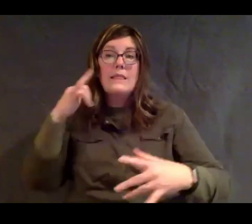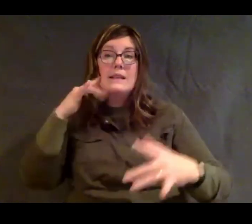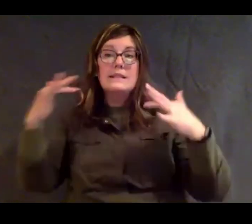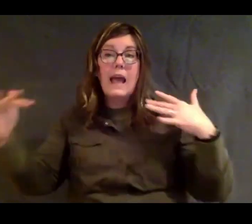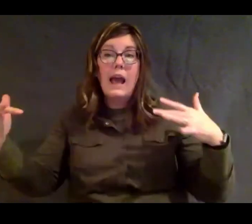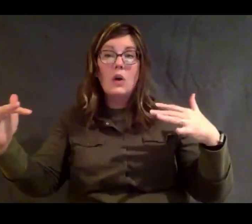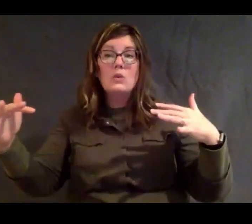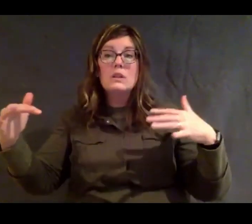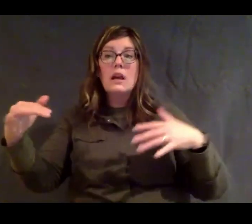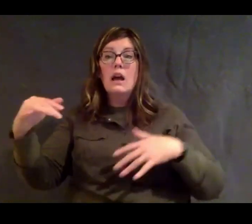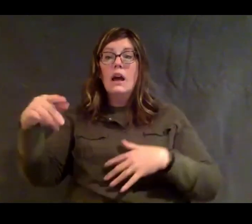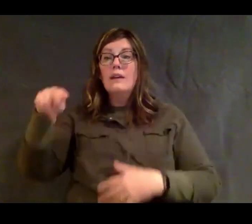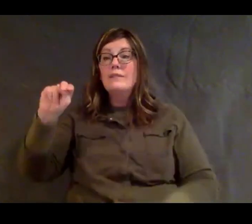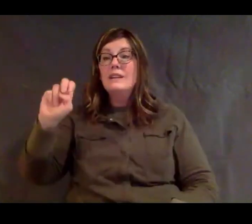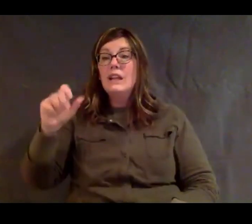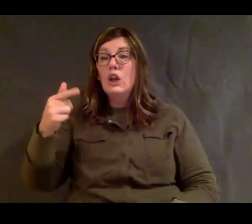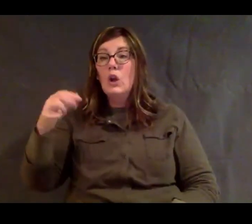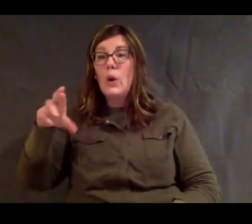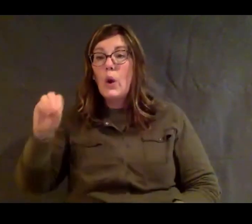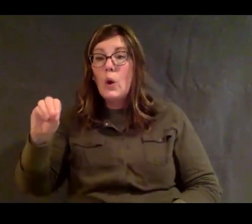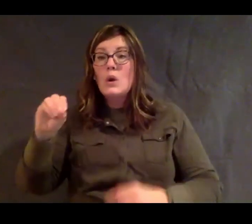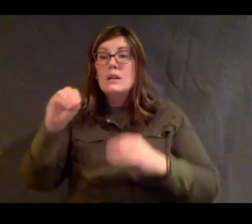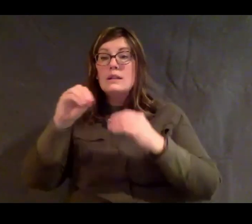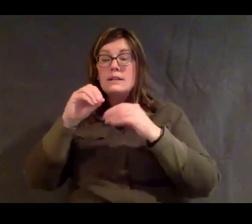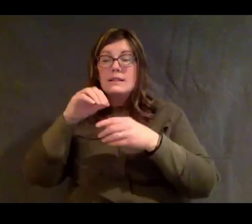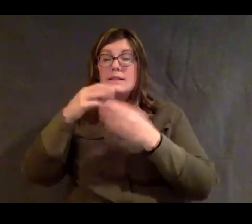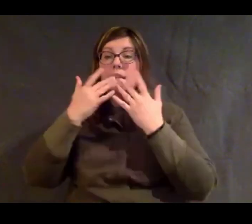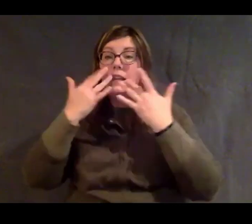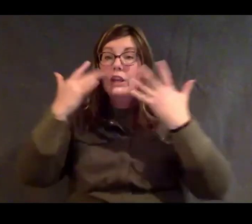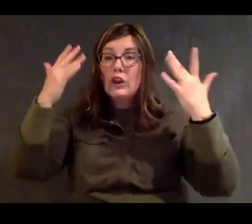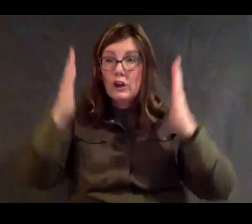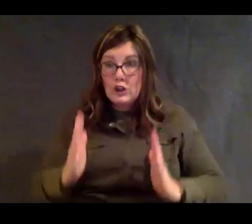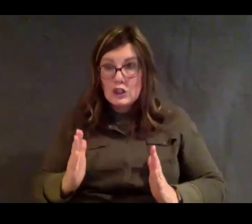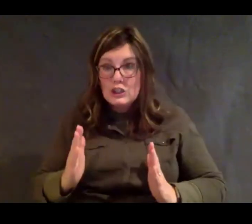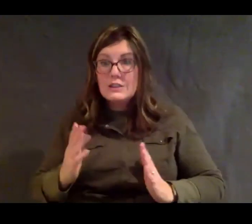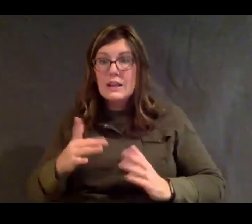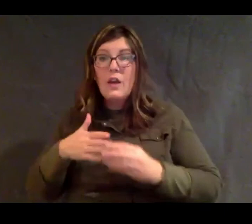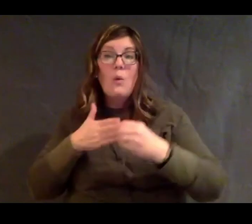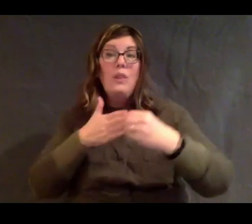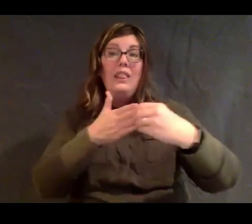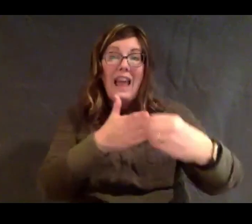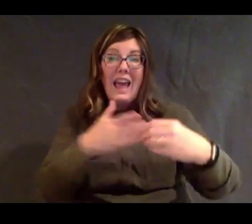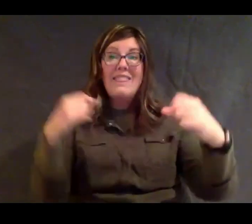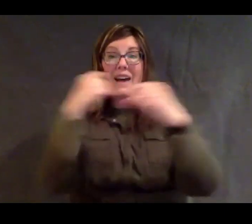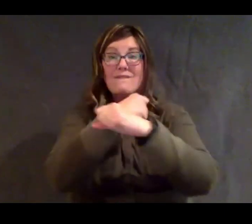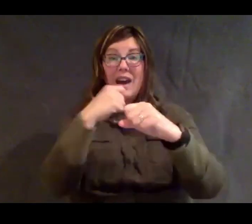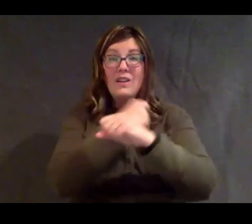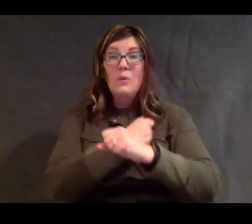nina simone and so many others who led that fight with the passion of the people and that's what we